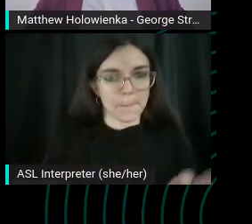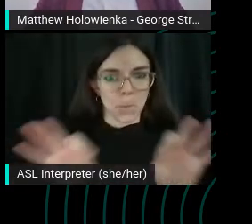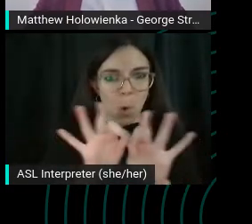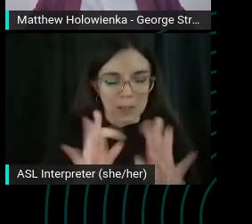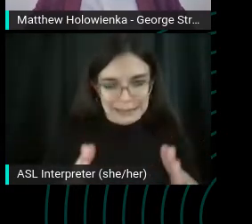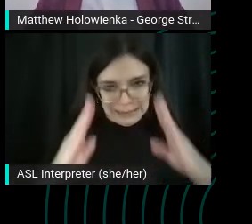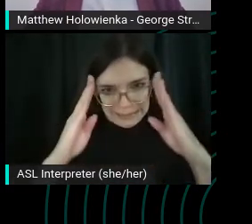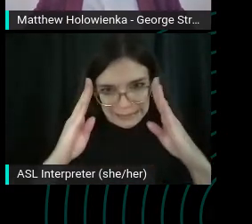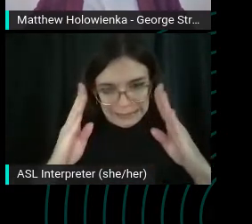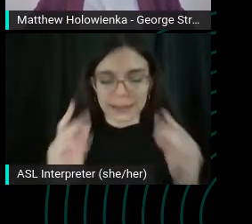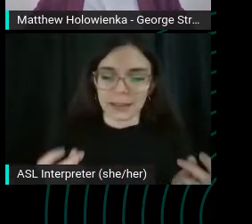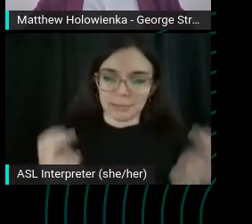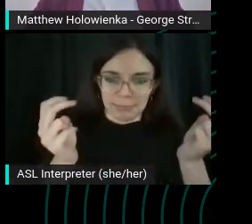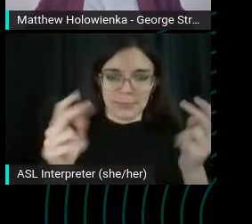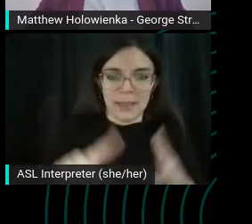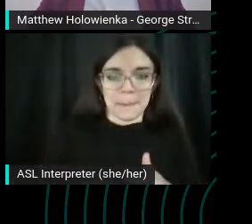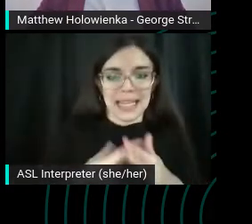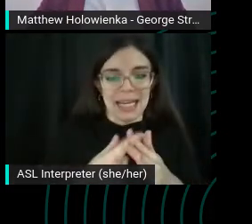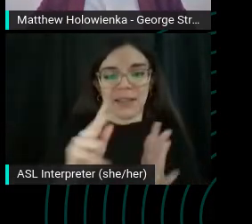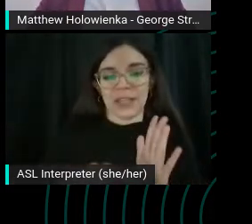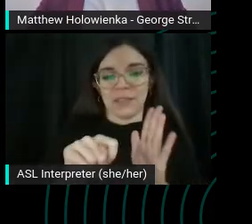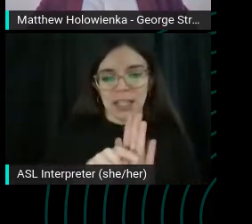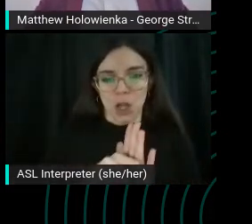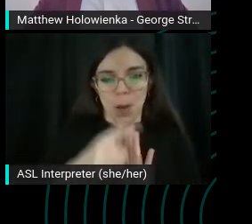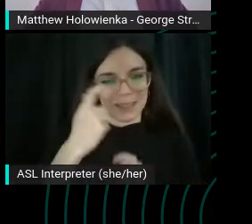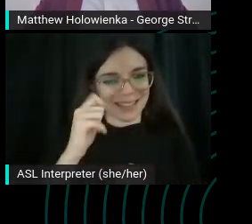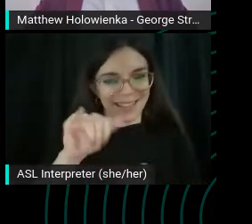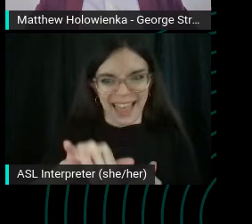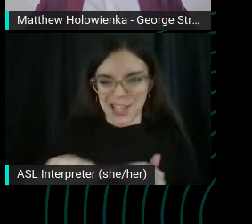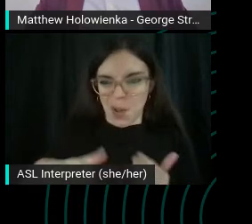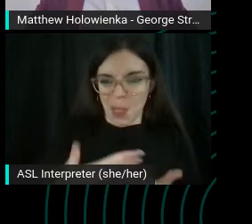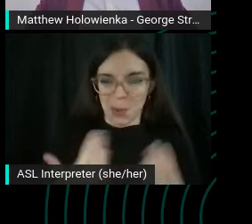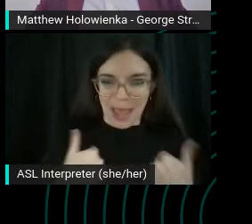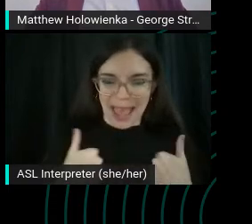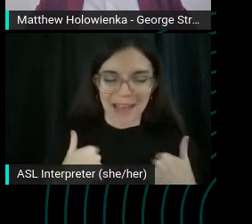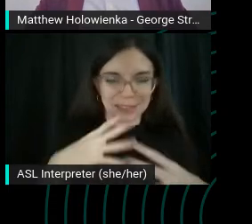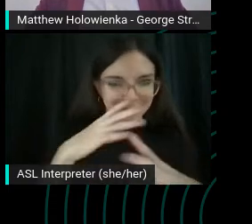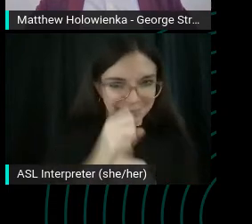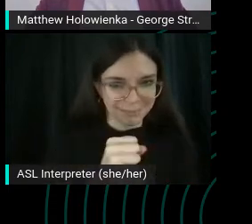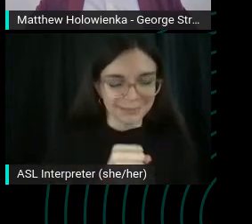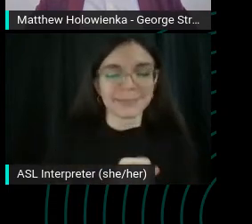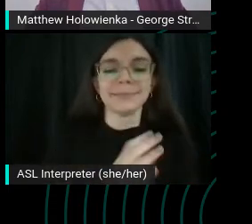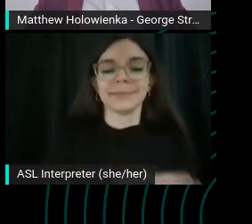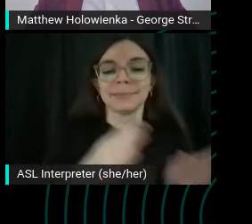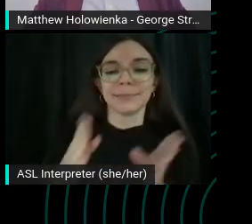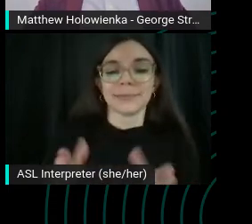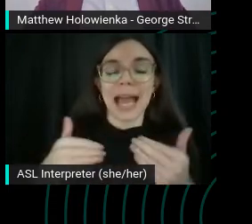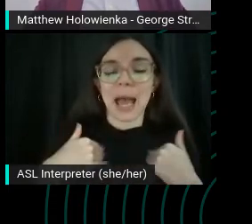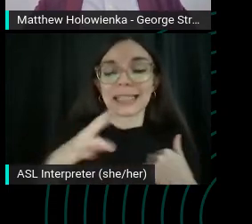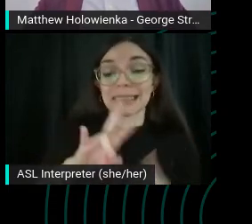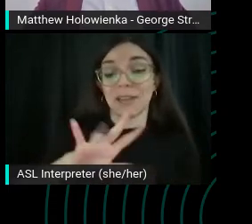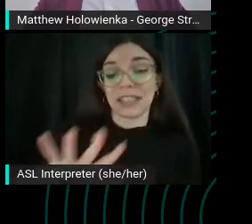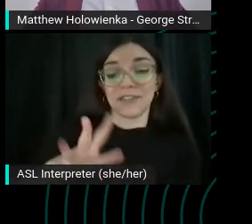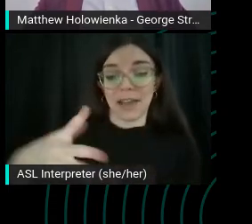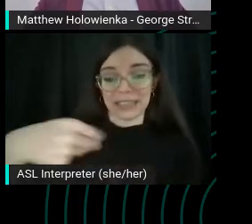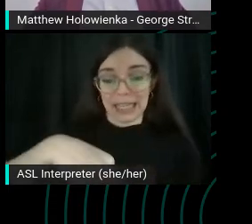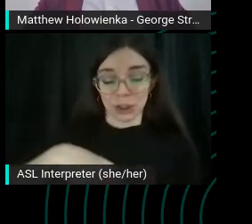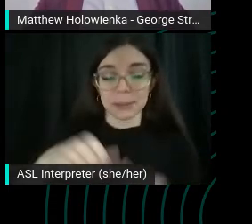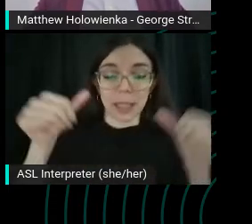at the top of the video, because that's really all the time you have. This video also had 75 engagements. Now the post that included this video was not promoted.